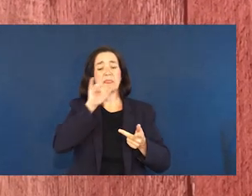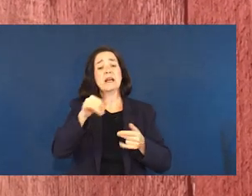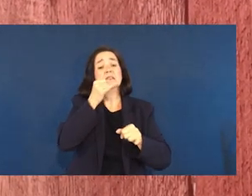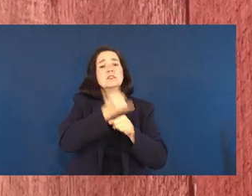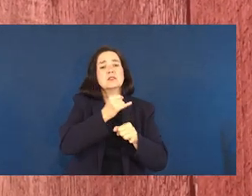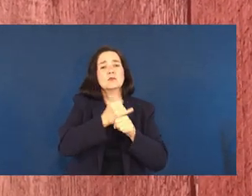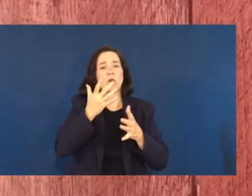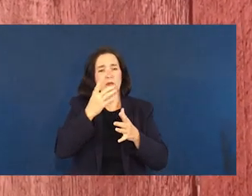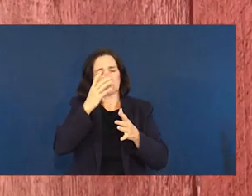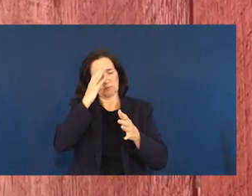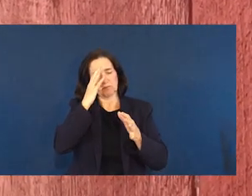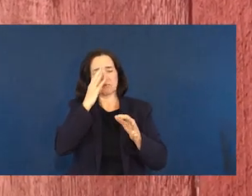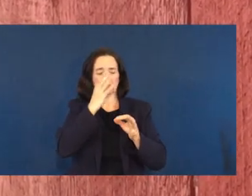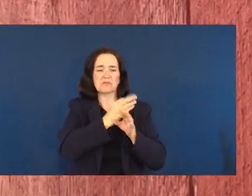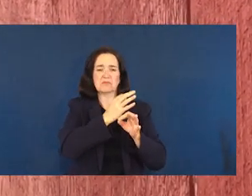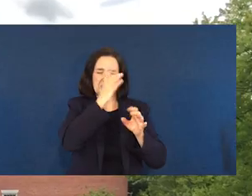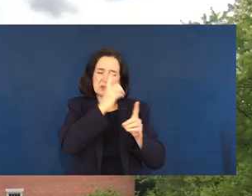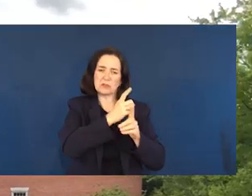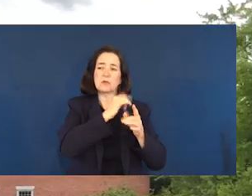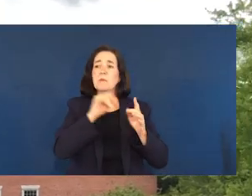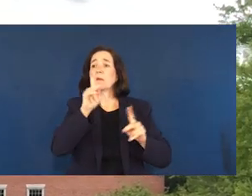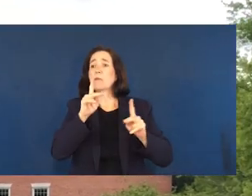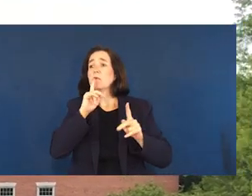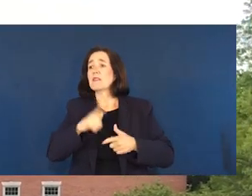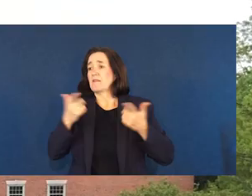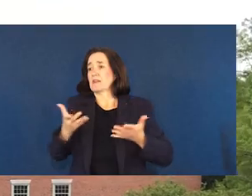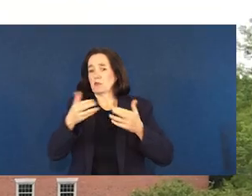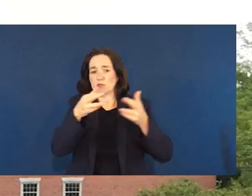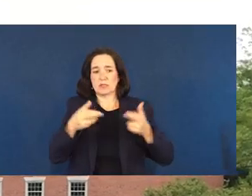We are an institution dedicated to improving the life for the people of this region and